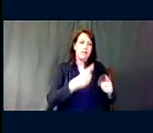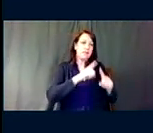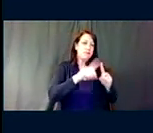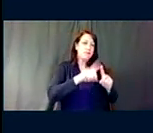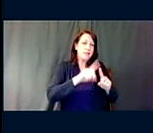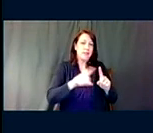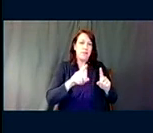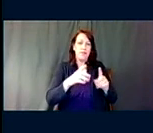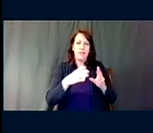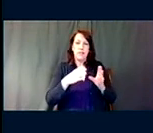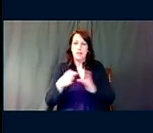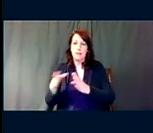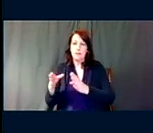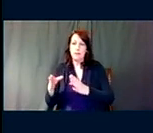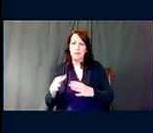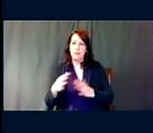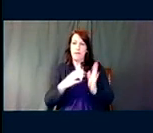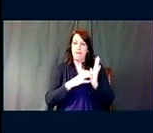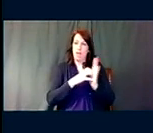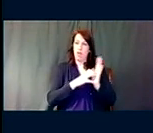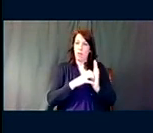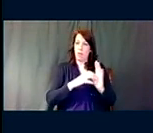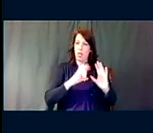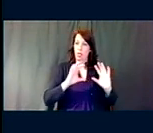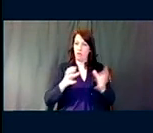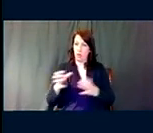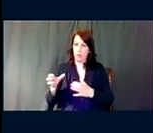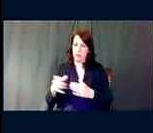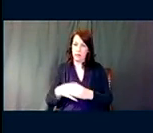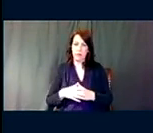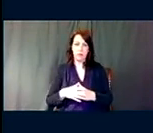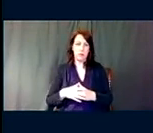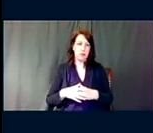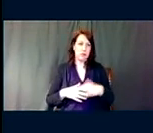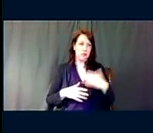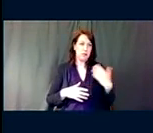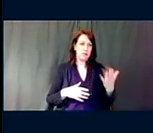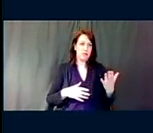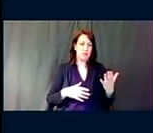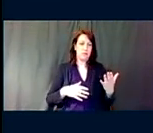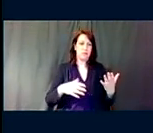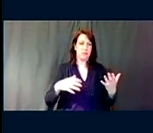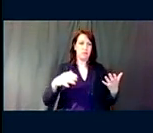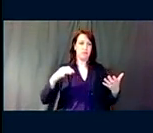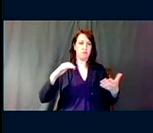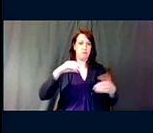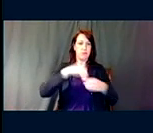OF PROJECTS DEALING WITH DIFFERENT TYPES OF VULNERABLE